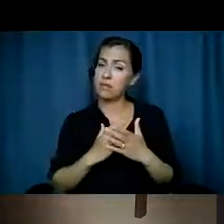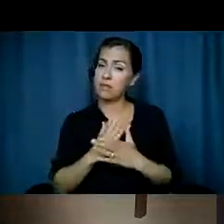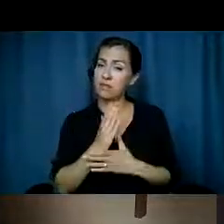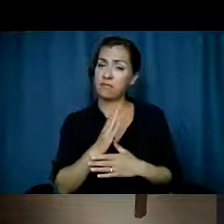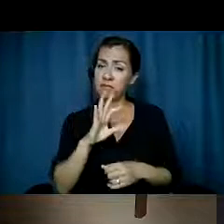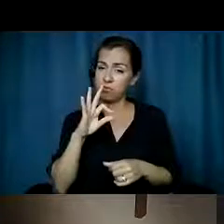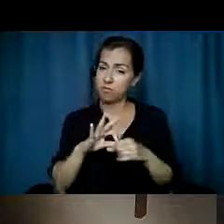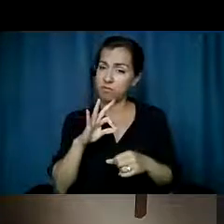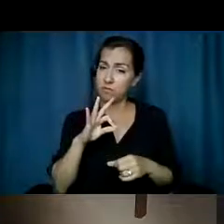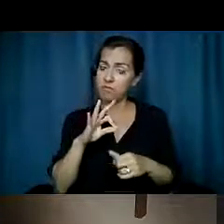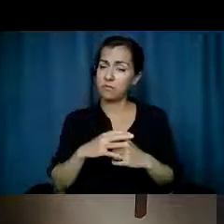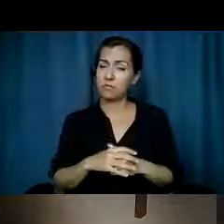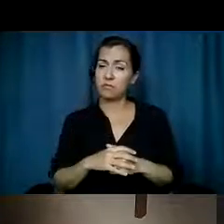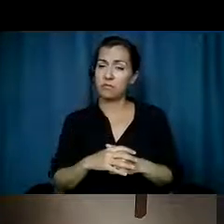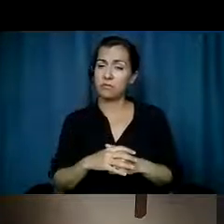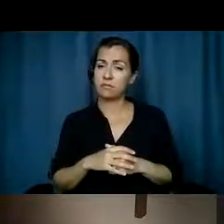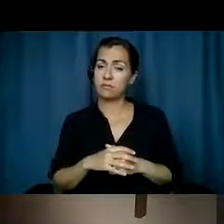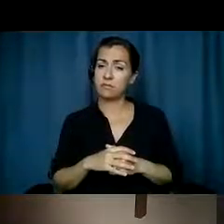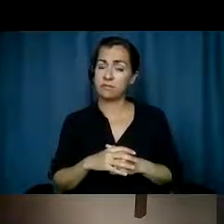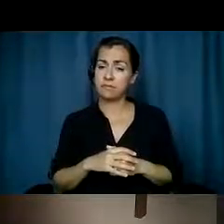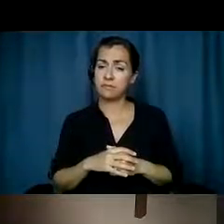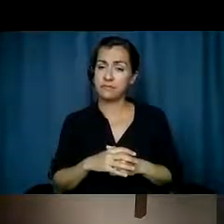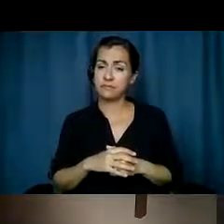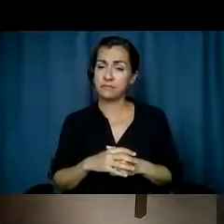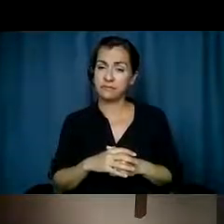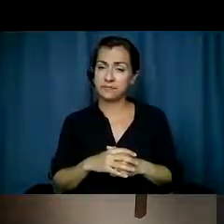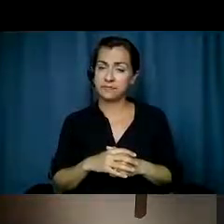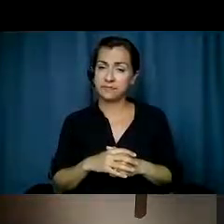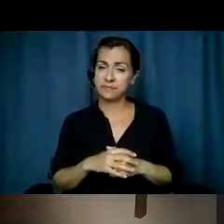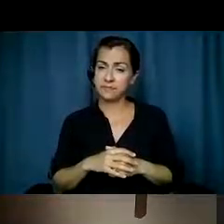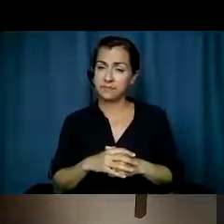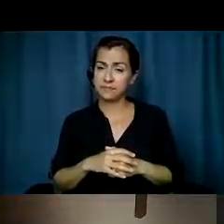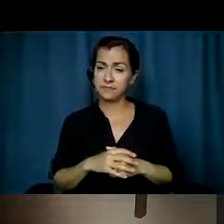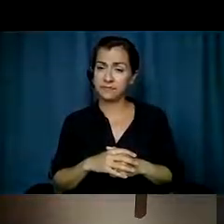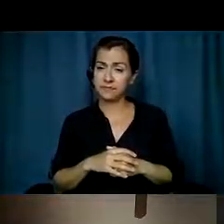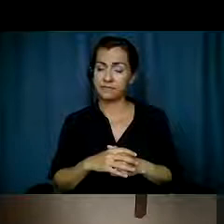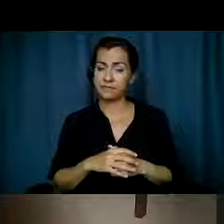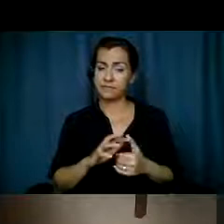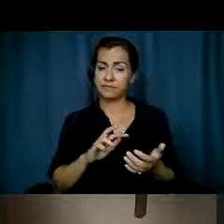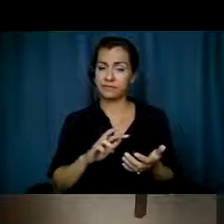So we just have a few minutes, Phil, what motivates you to